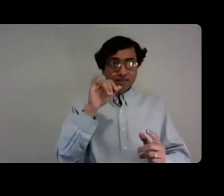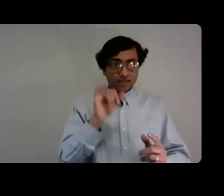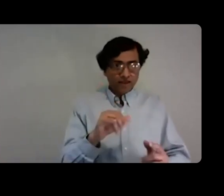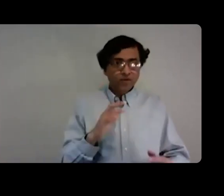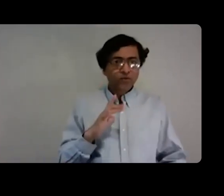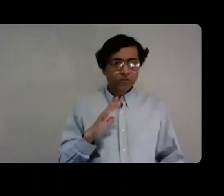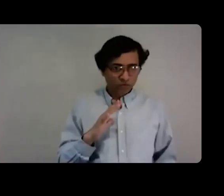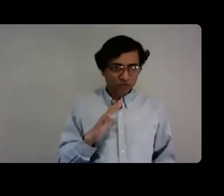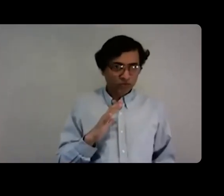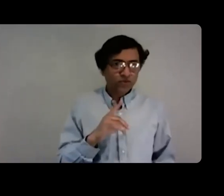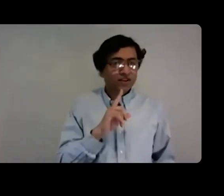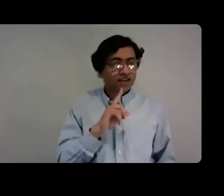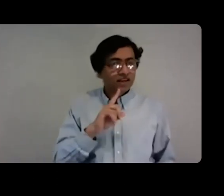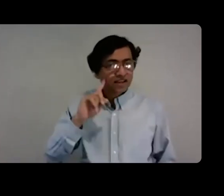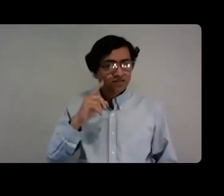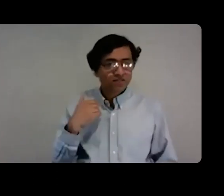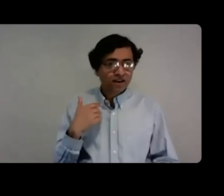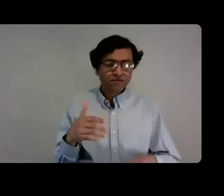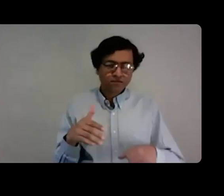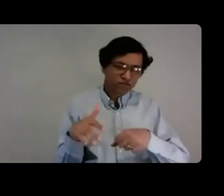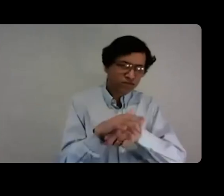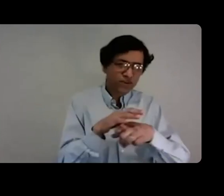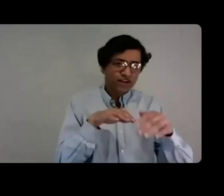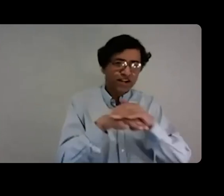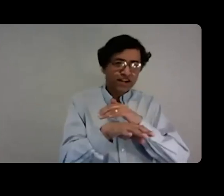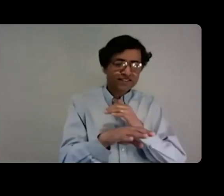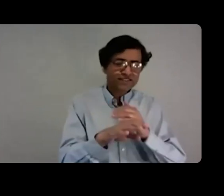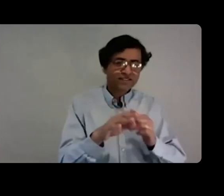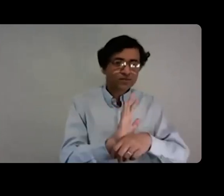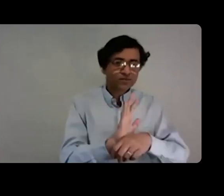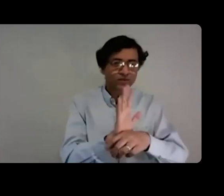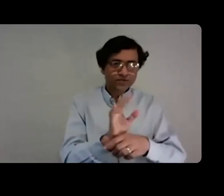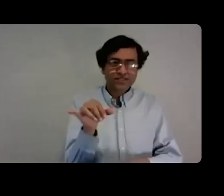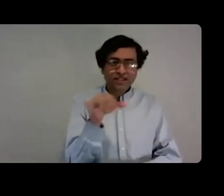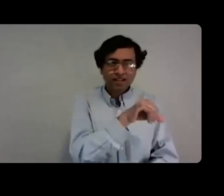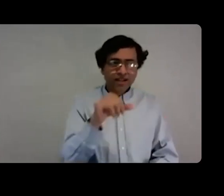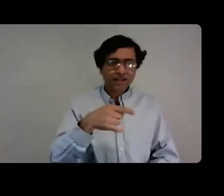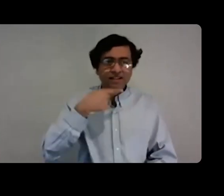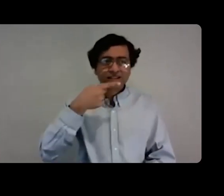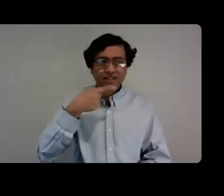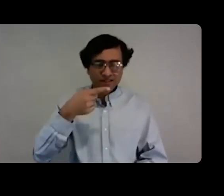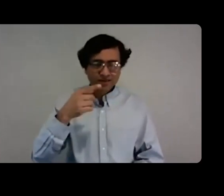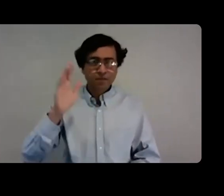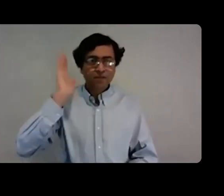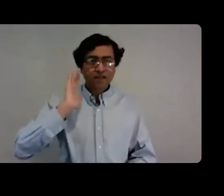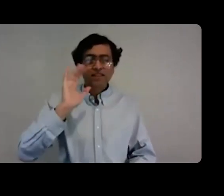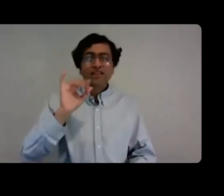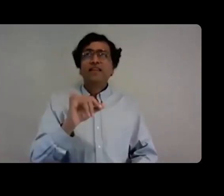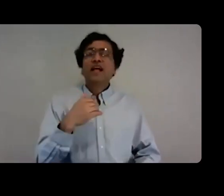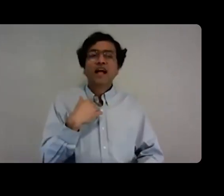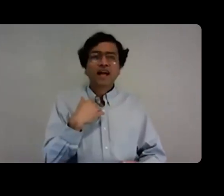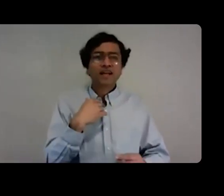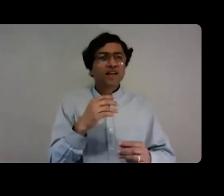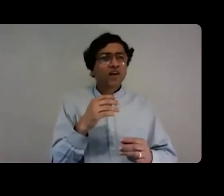be shown between the scenes with the actors, which meant that there were no barriers. Hearing and deaf audiences alike had the equivalent